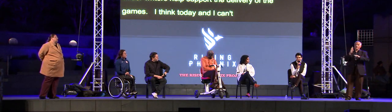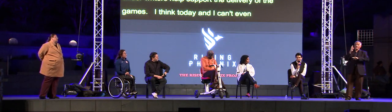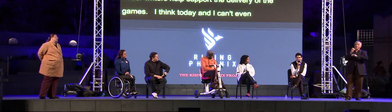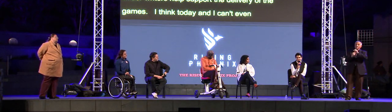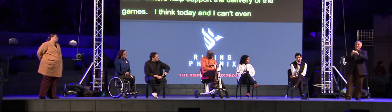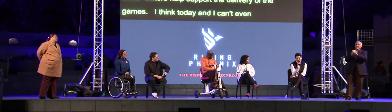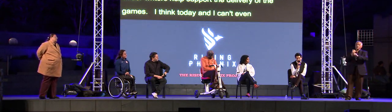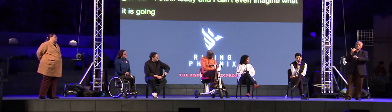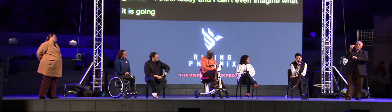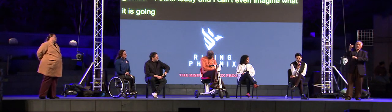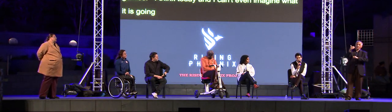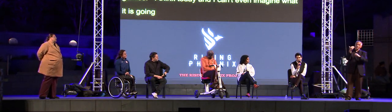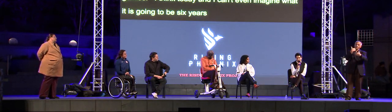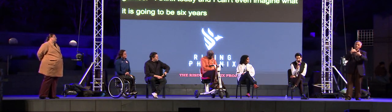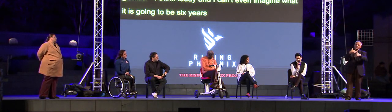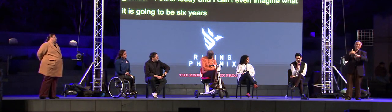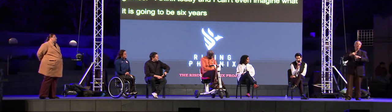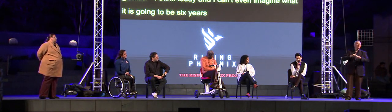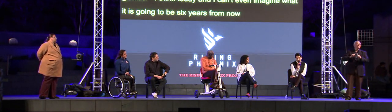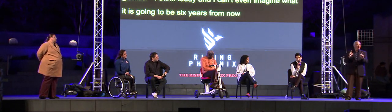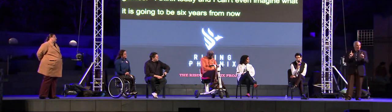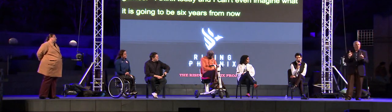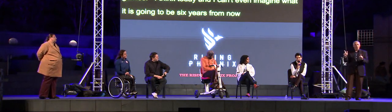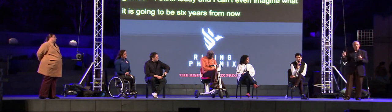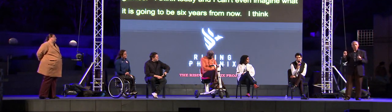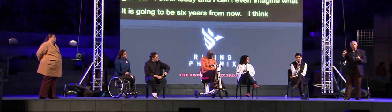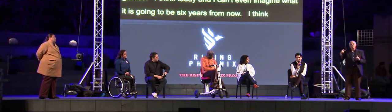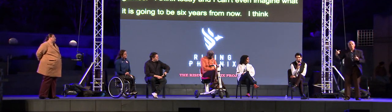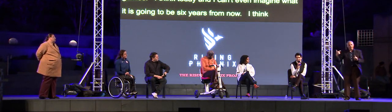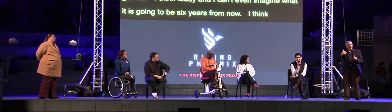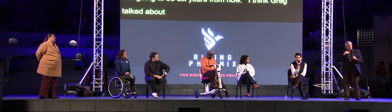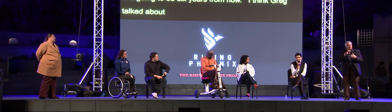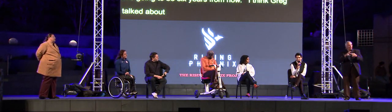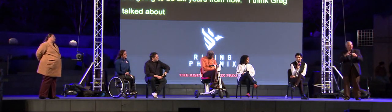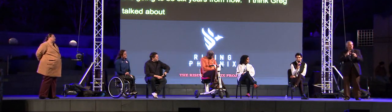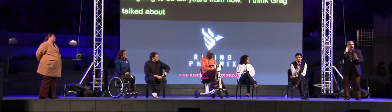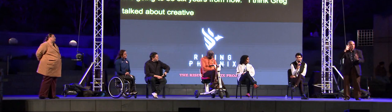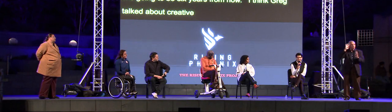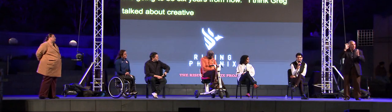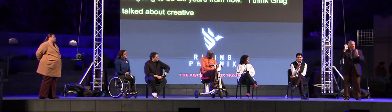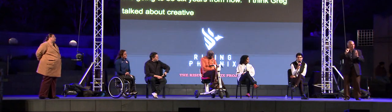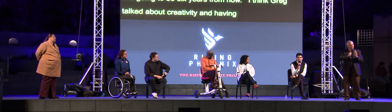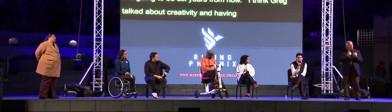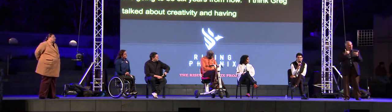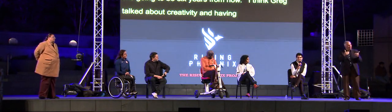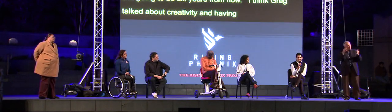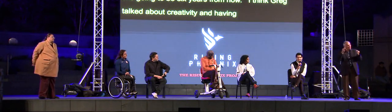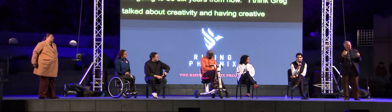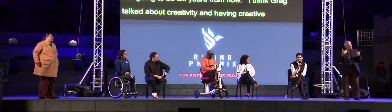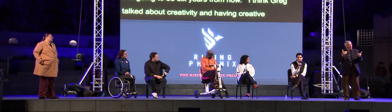I think Greg talked about creativity and having creative freedom. I think it's never been easier to come up